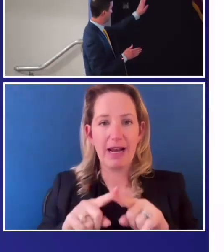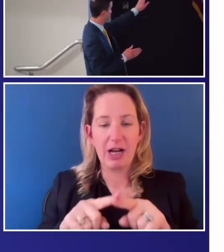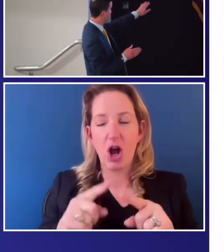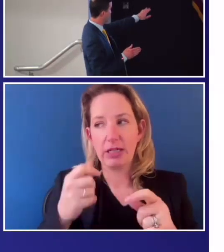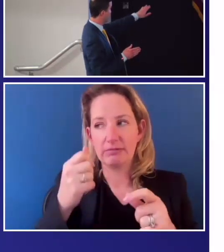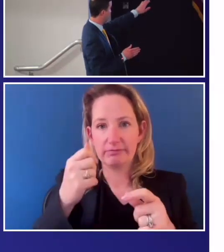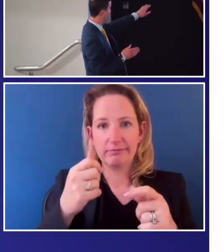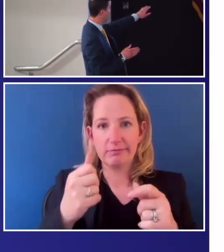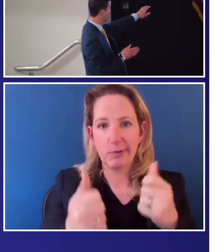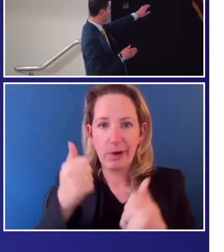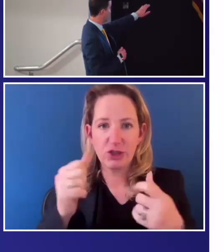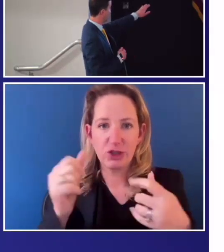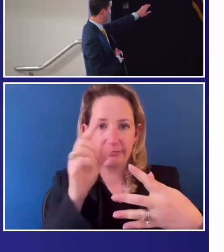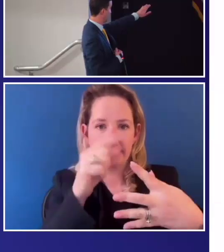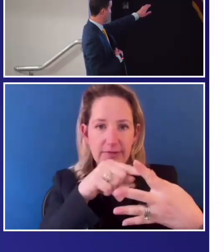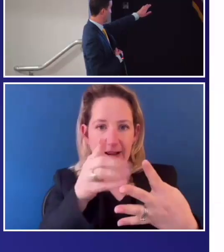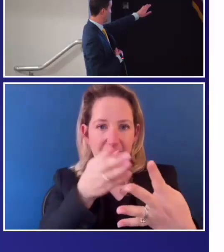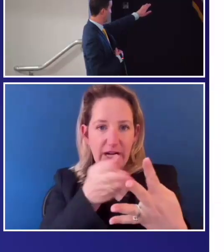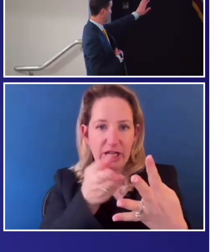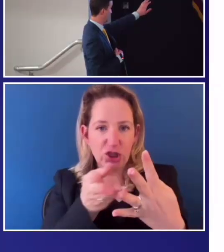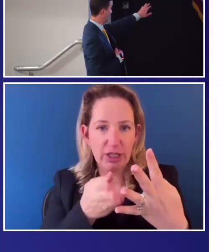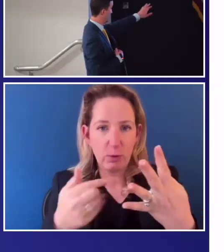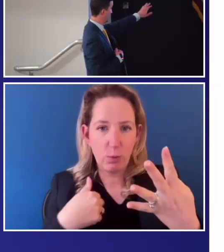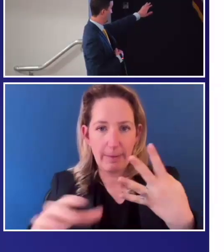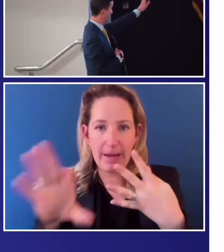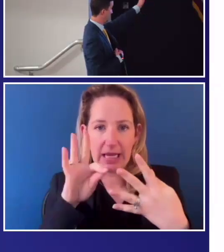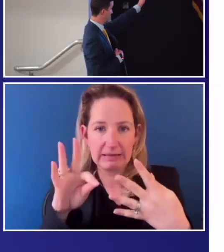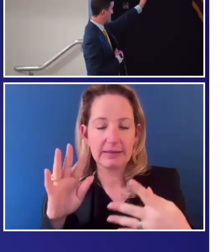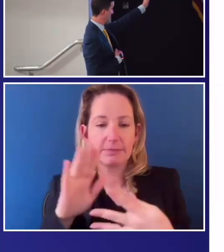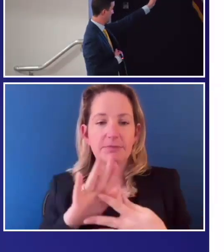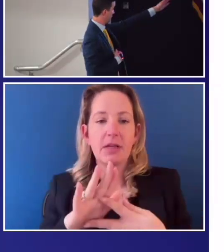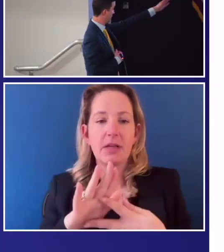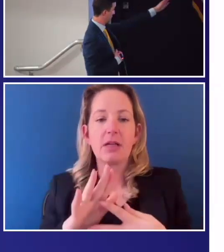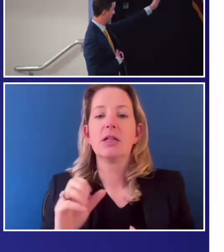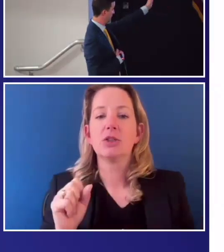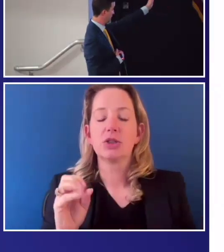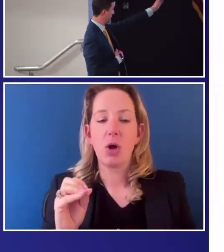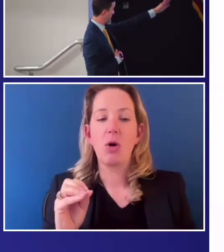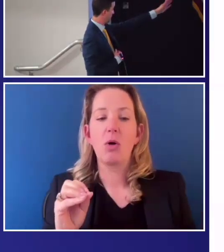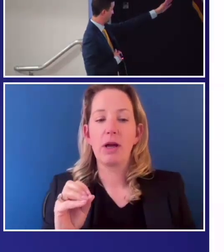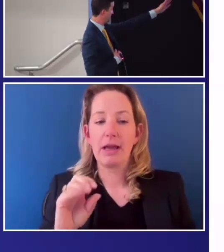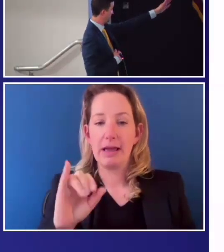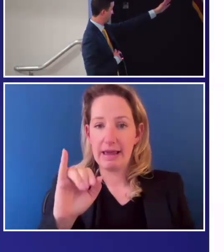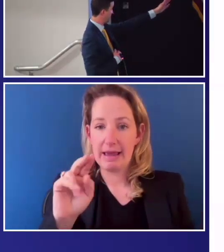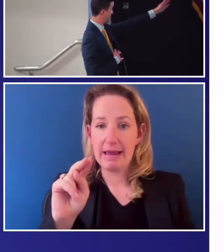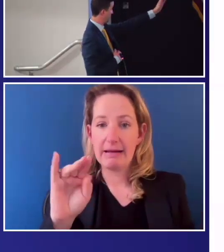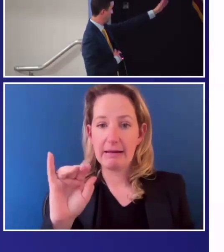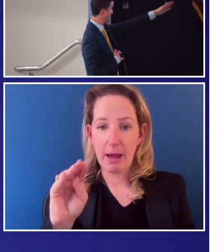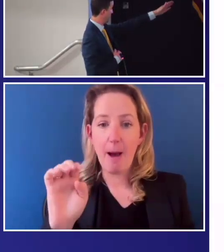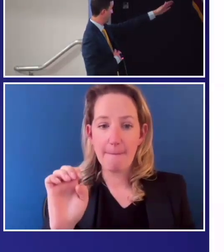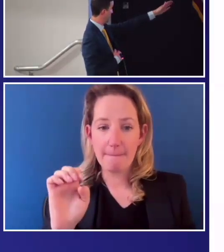the left-hand column is showing you the different definitions of income. And the, the four columns are showing you different definitions of working.